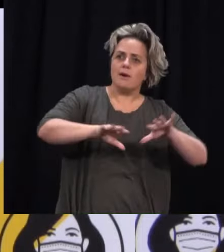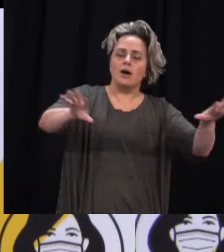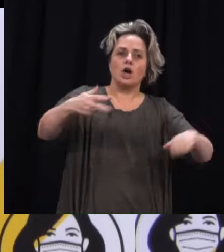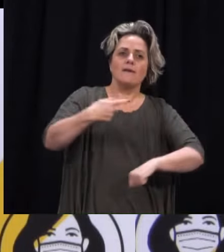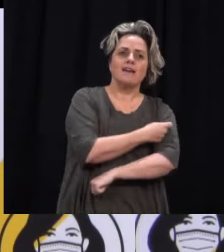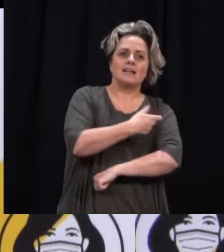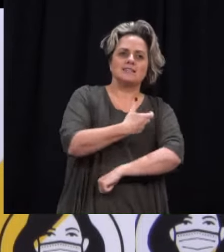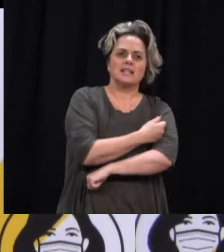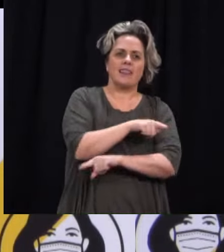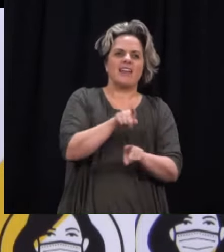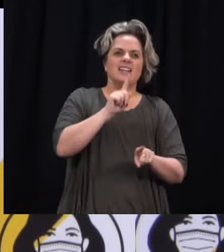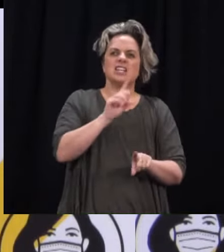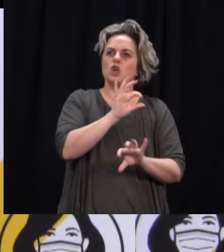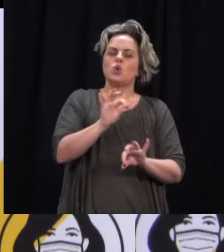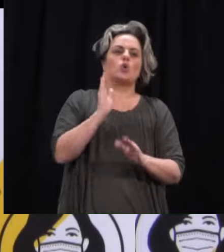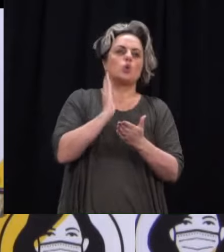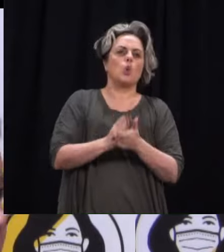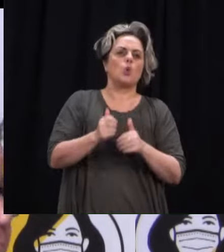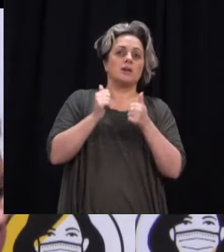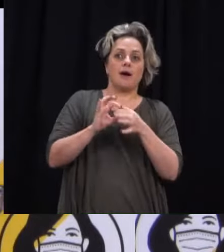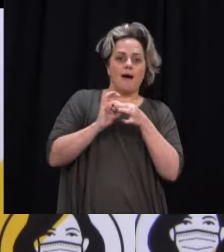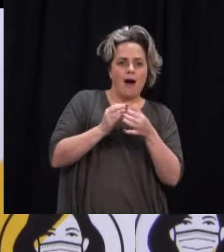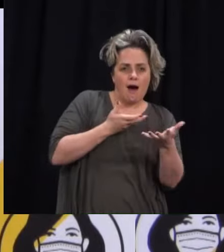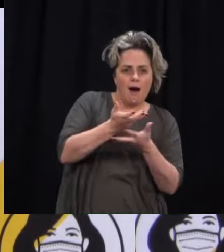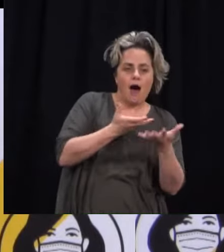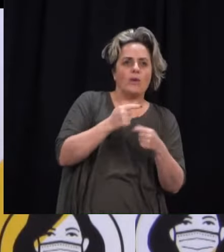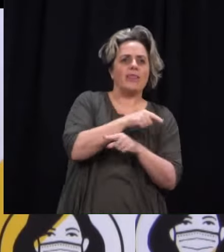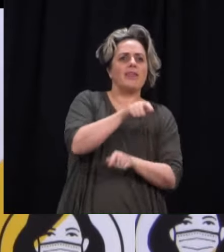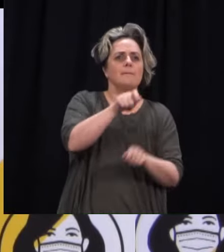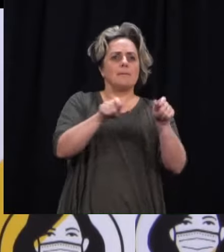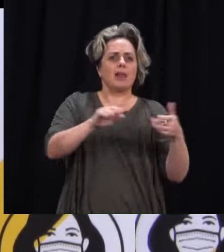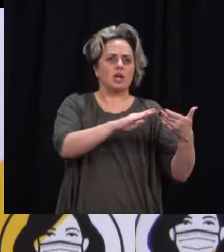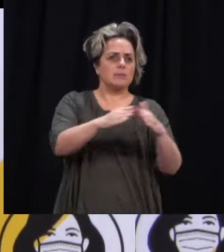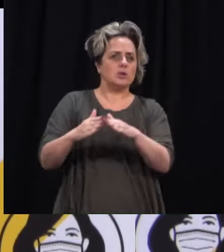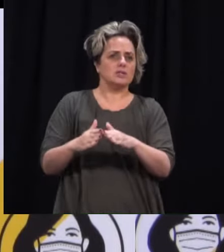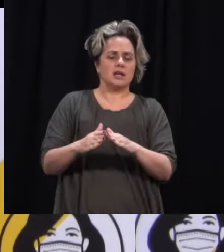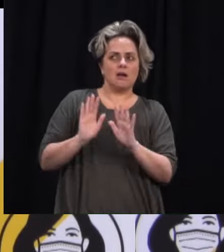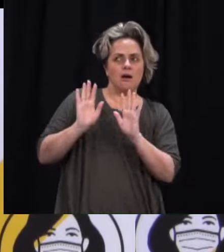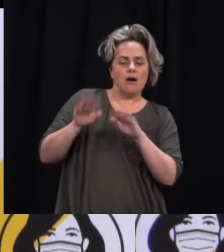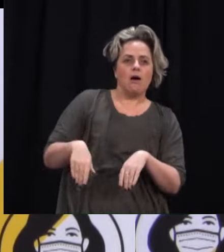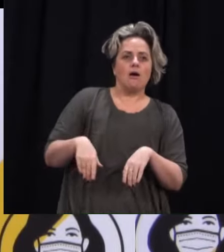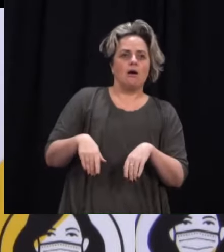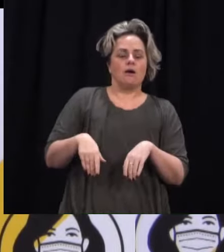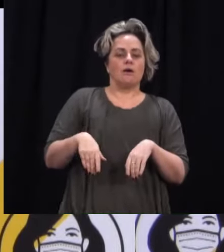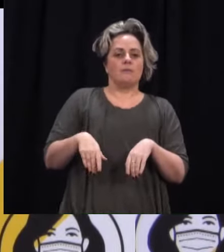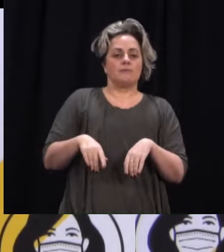I will just come to Maori T. Snool came out criticising vaccination roll